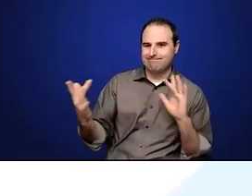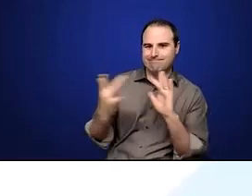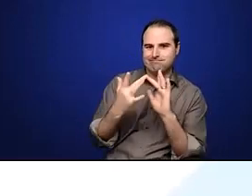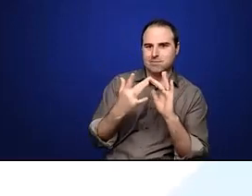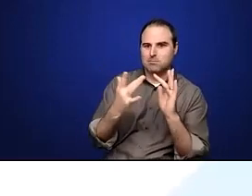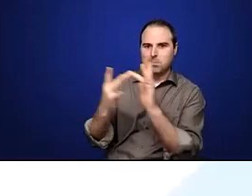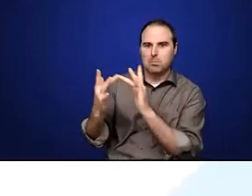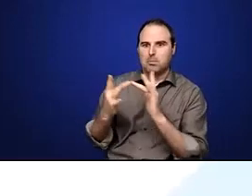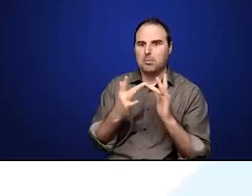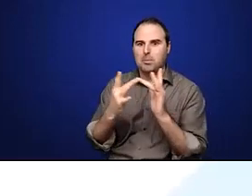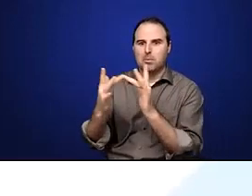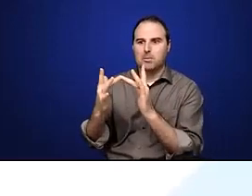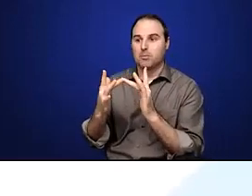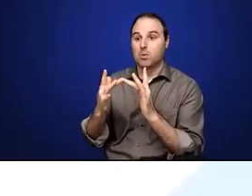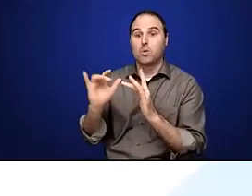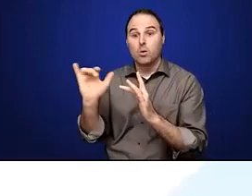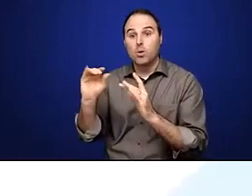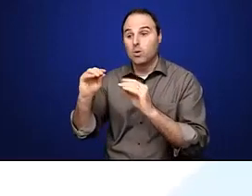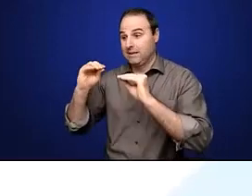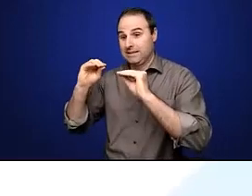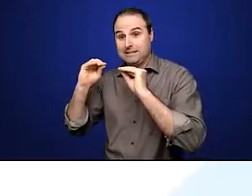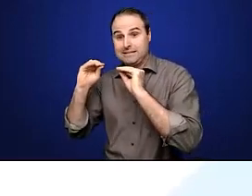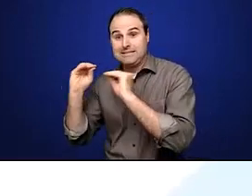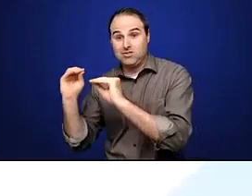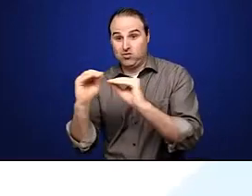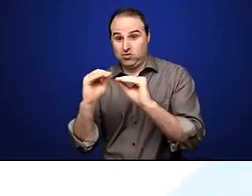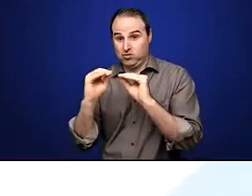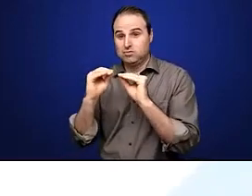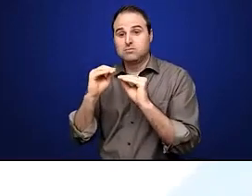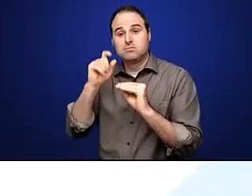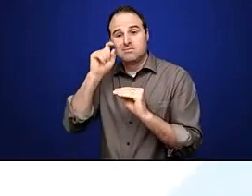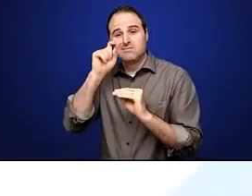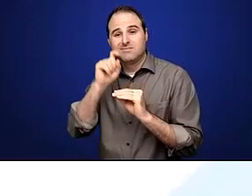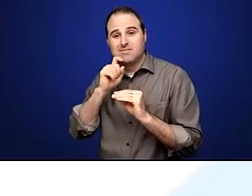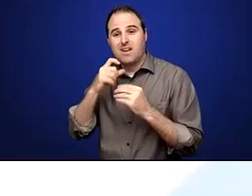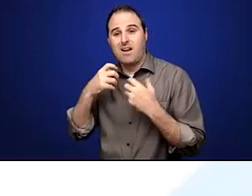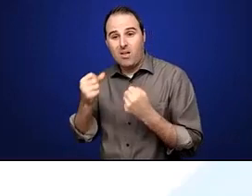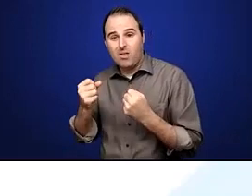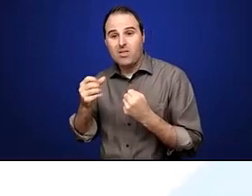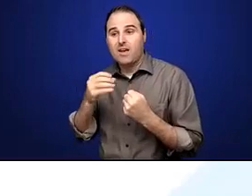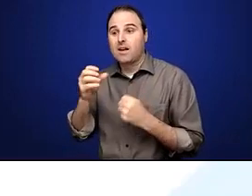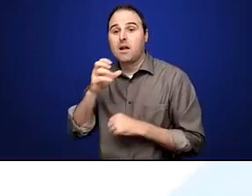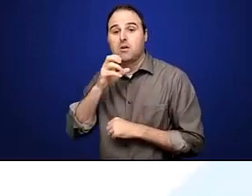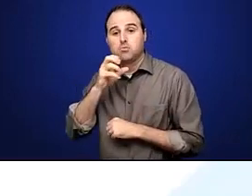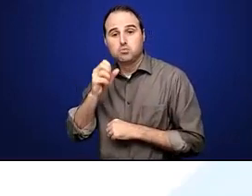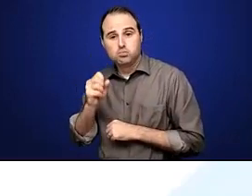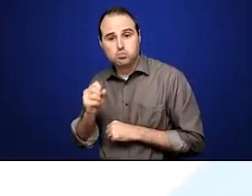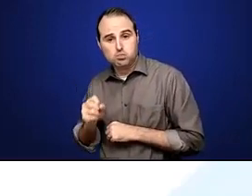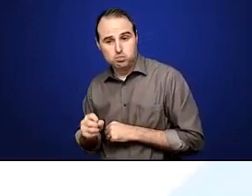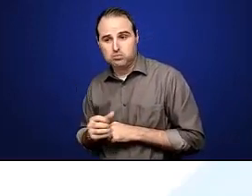about sexual health and aging of those different topics. And then we wanted to further identify where there's gaps